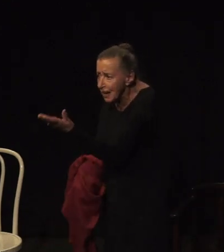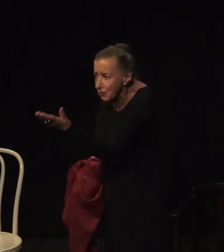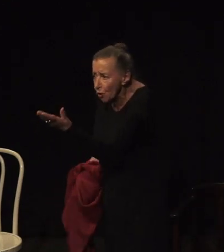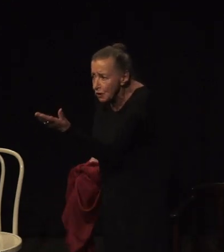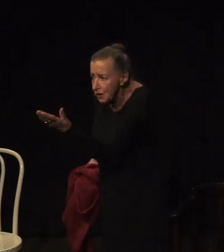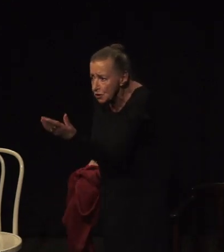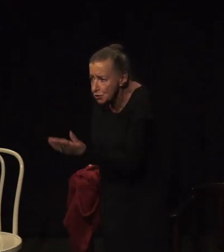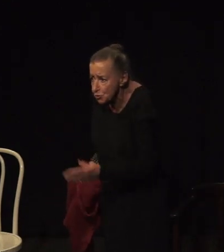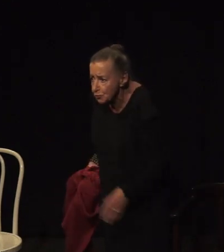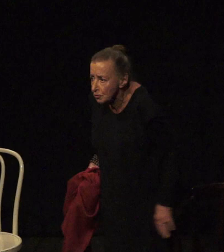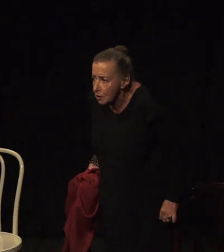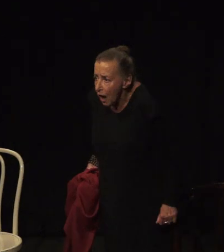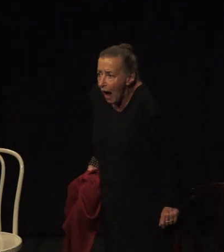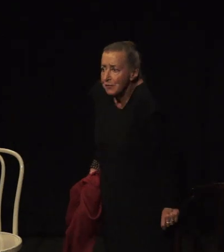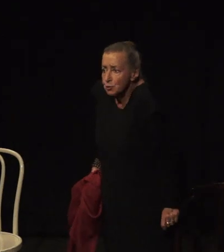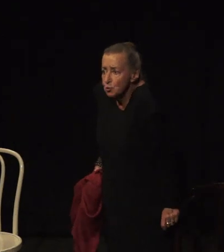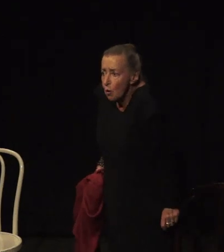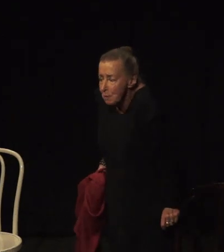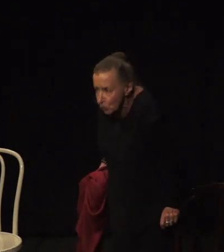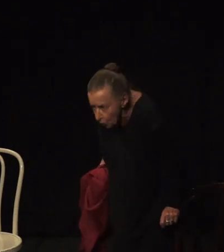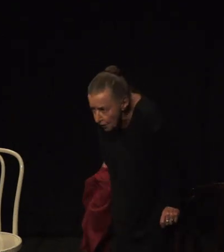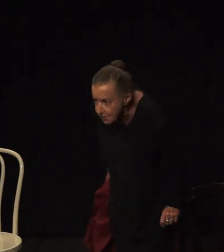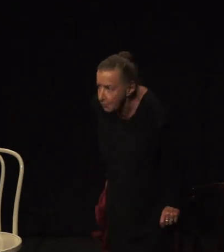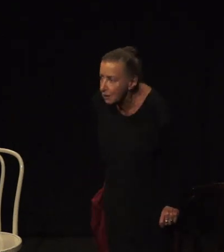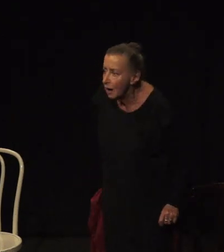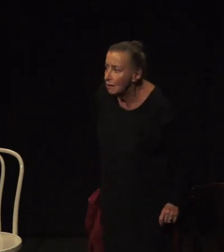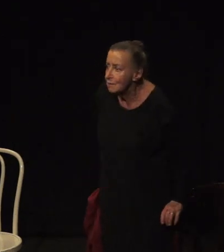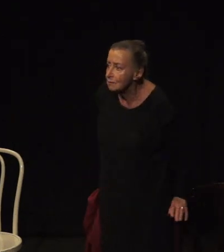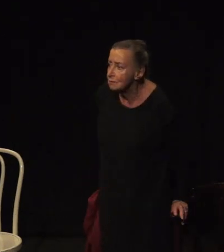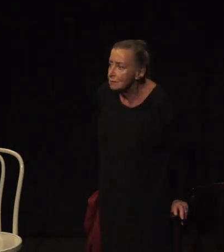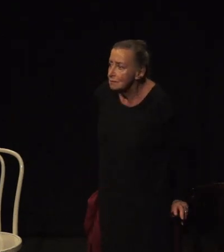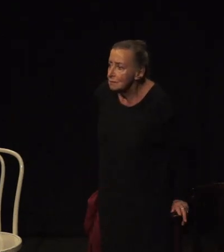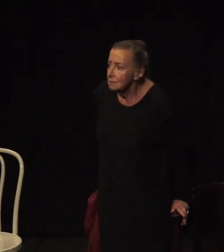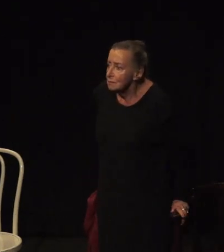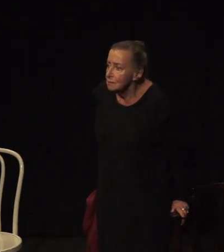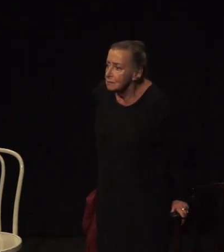the prisoners' legs. They were held fast by a second plank.